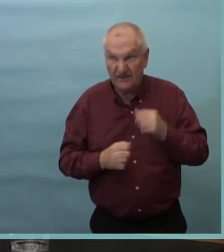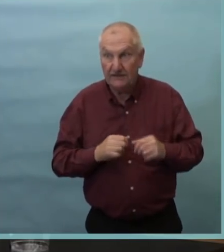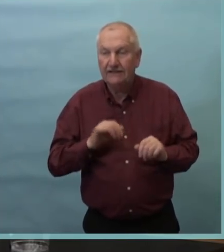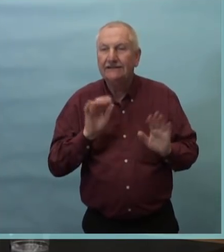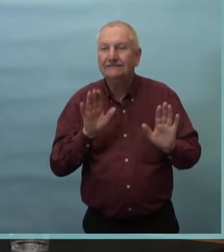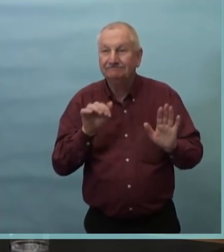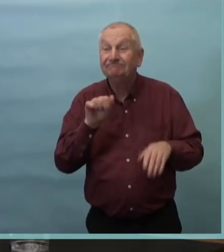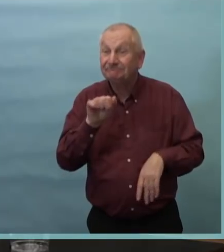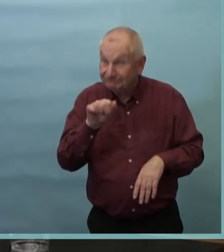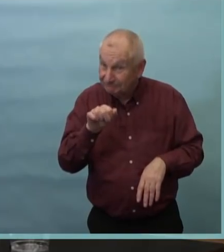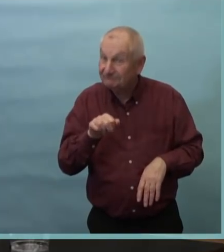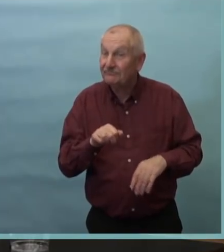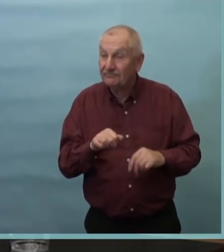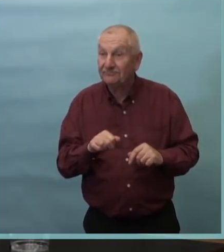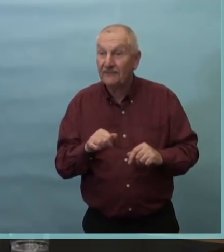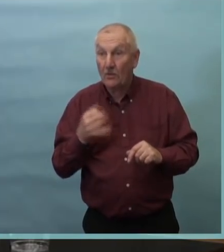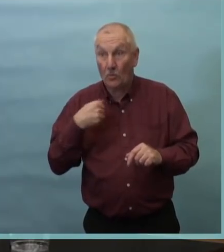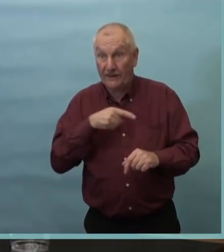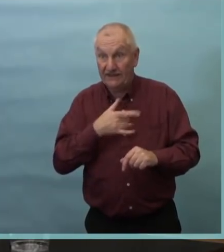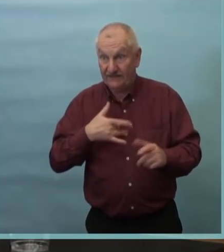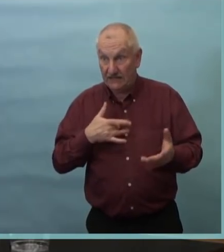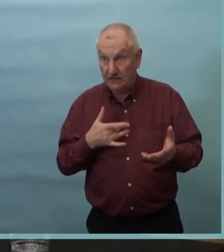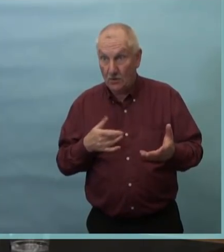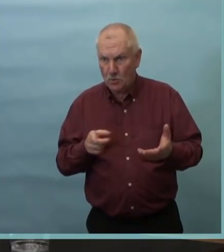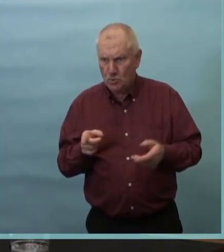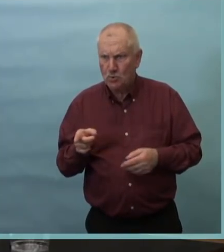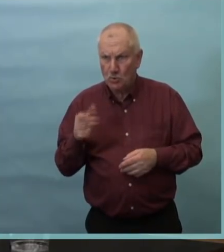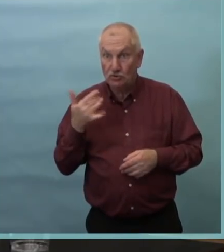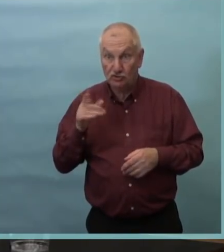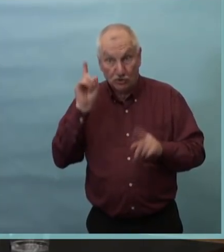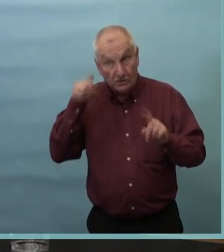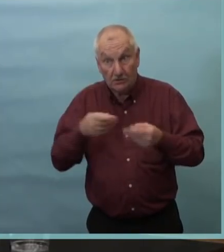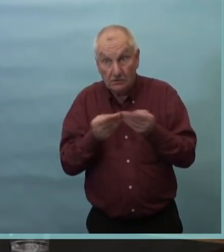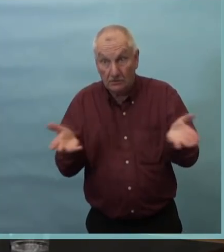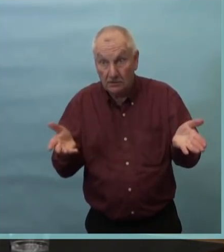and including that one the contact investigation was was quite thorough and